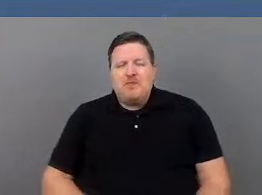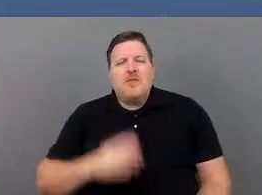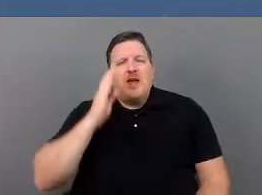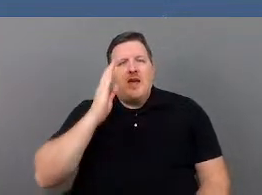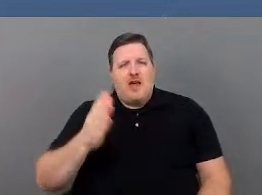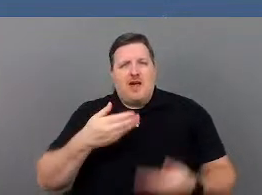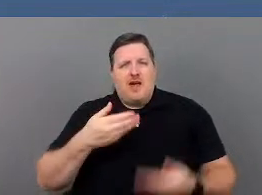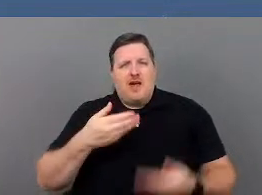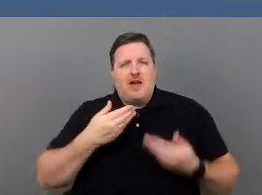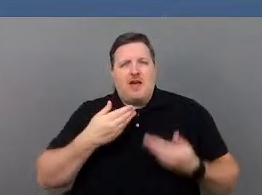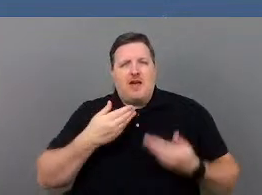IT'S GREAT TO BE HERE TONIGHT AND IT'S A PRETTY EXCITING